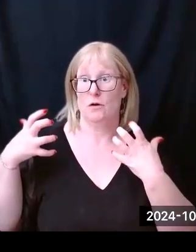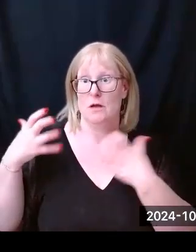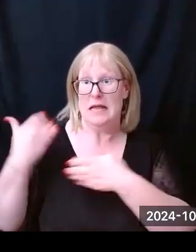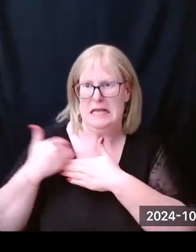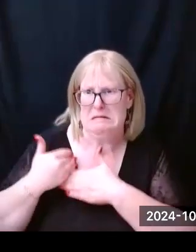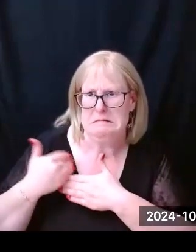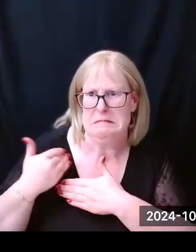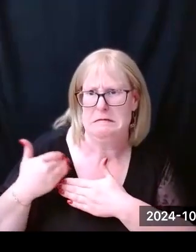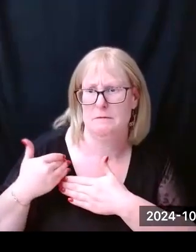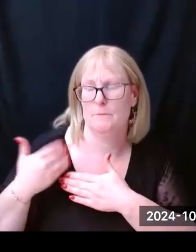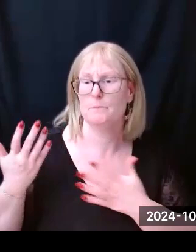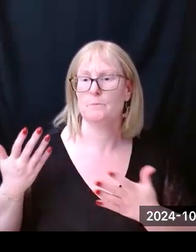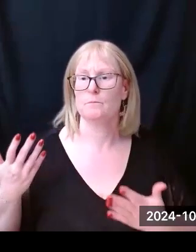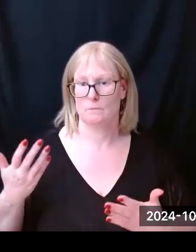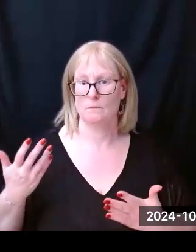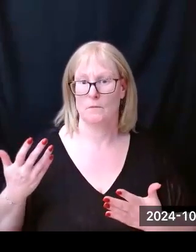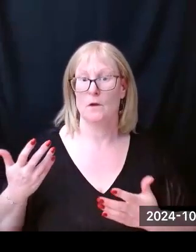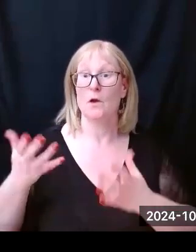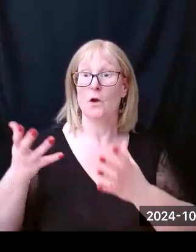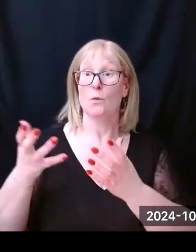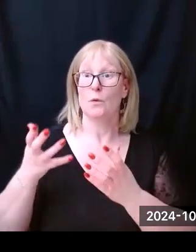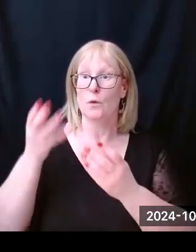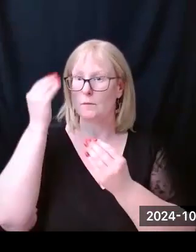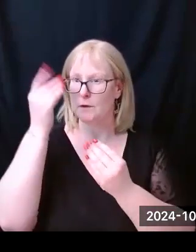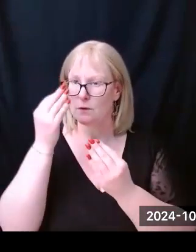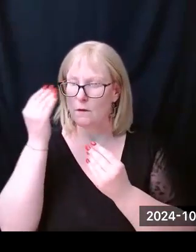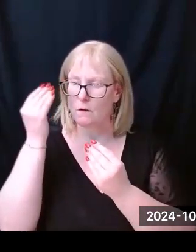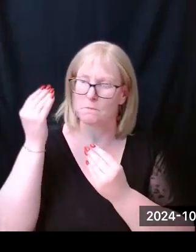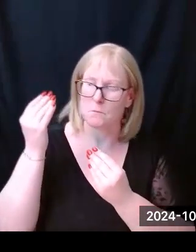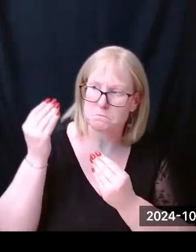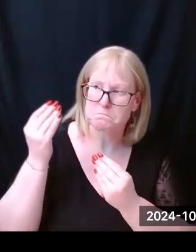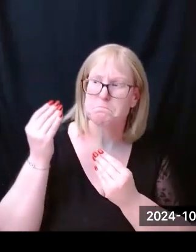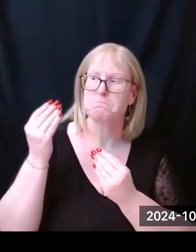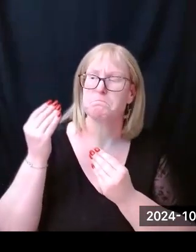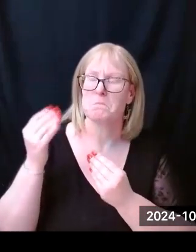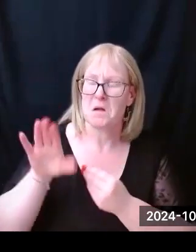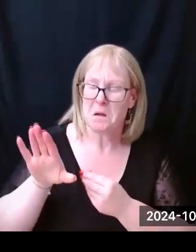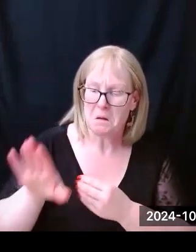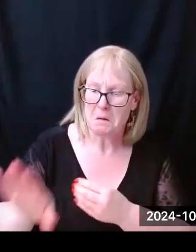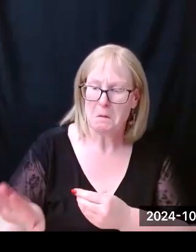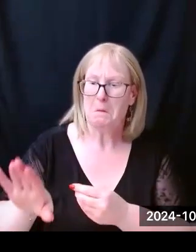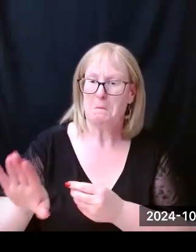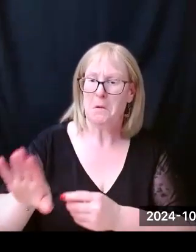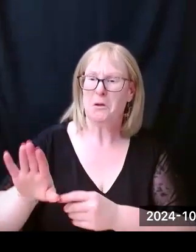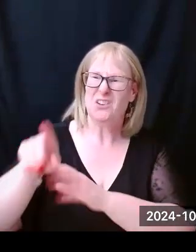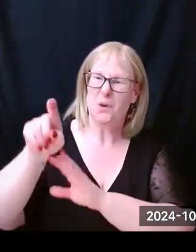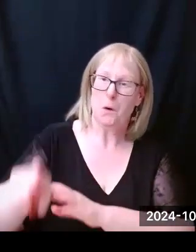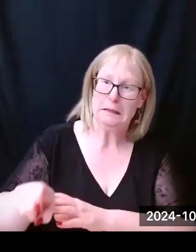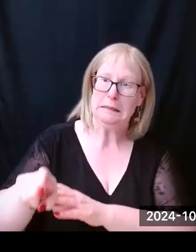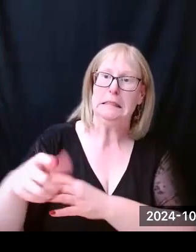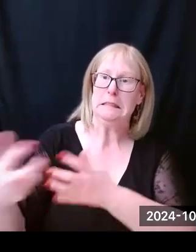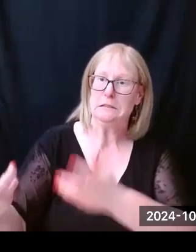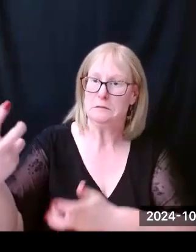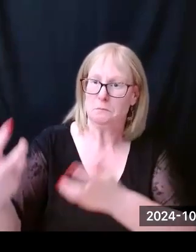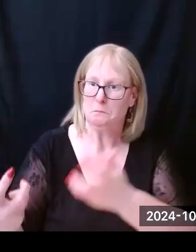So we want to be thoughtful about where we meet kids and what we expect of them so that we can support them through all of these things.